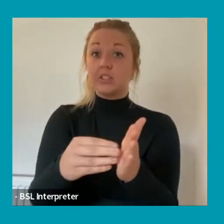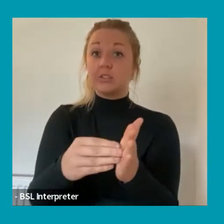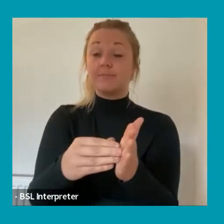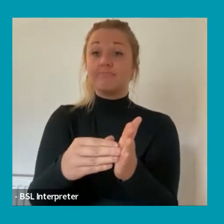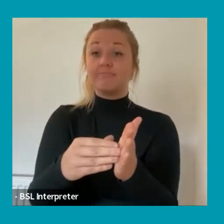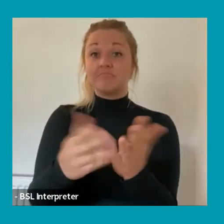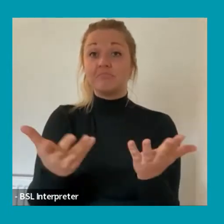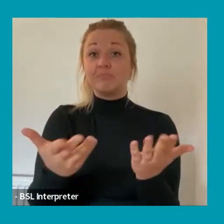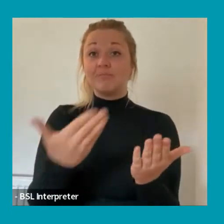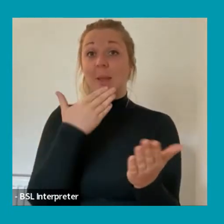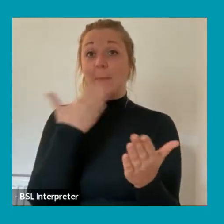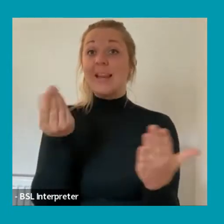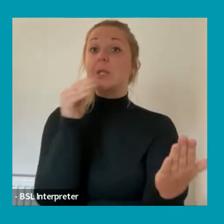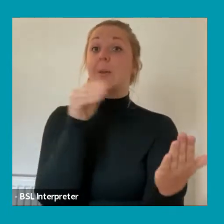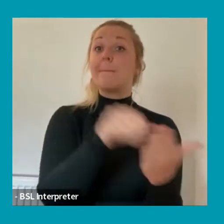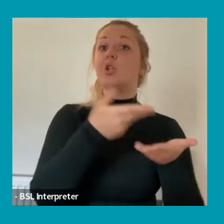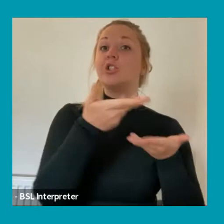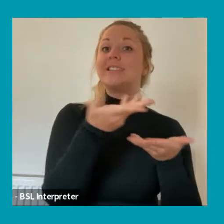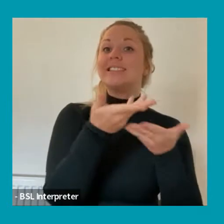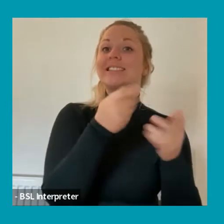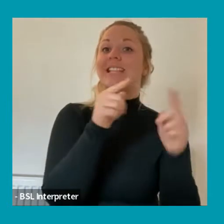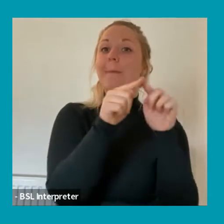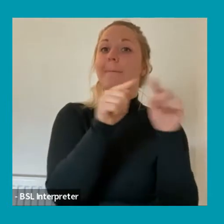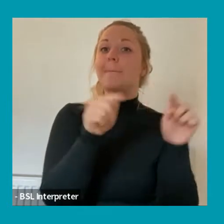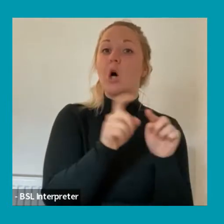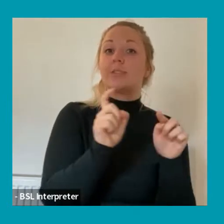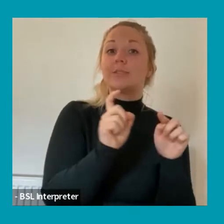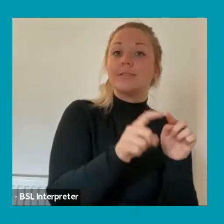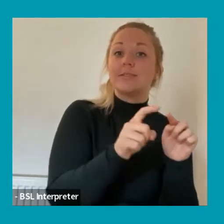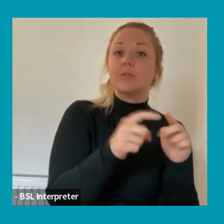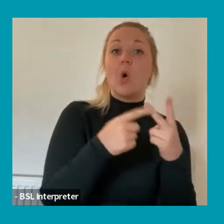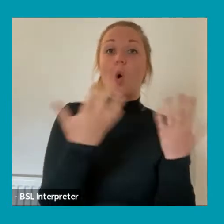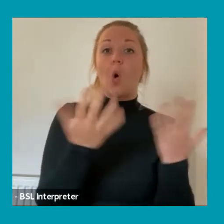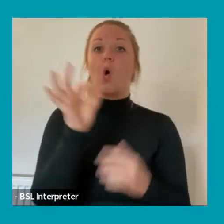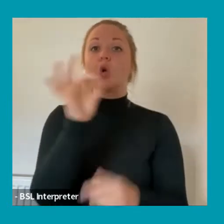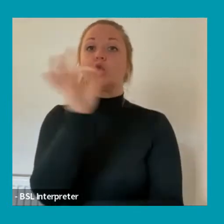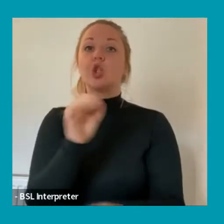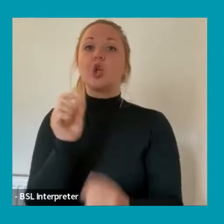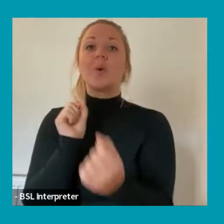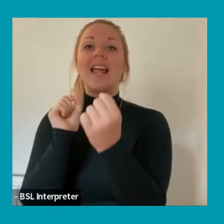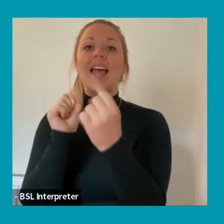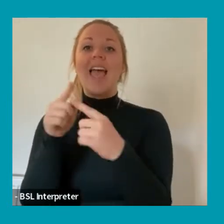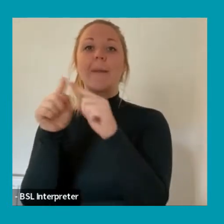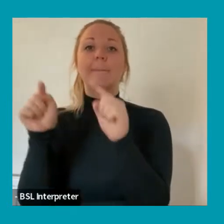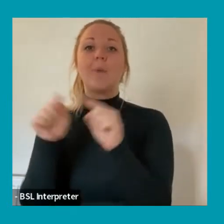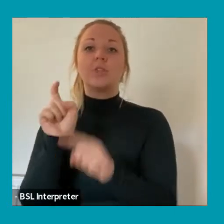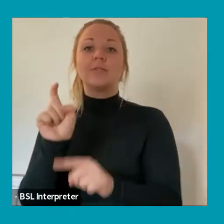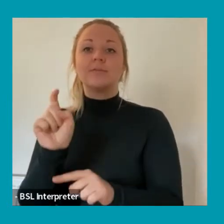please pop them in the chat or the Q&A. We can certainly bring you into that conversation.